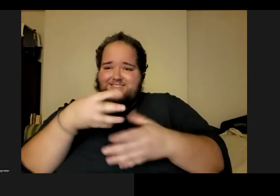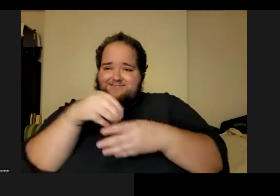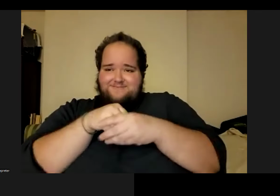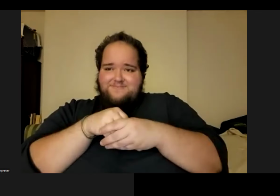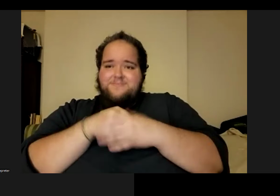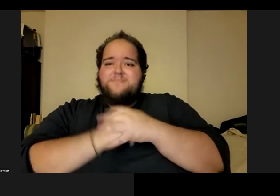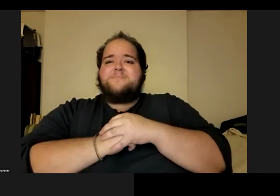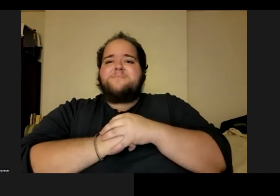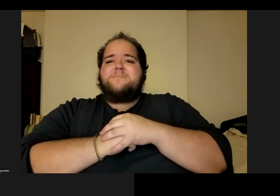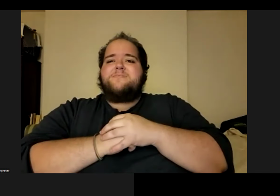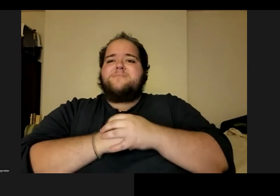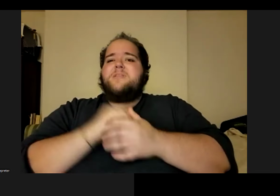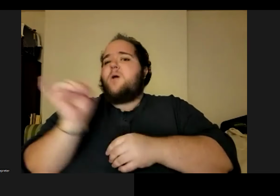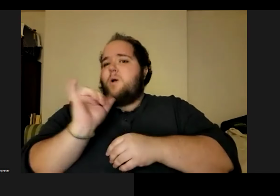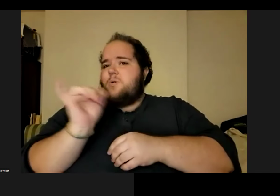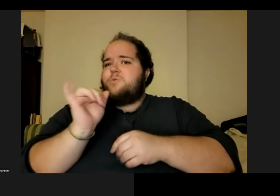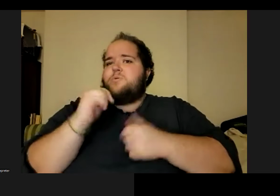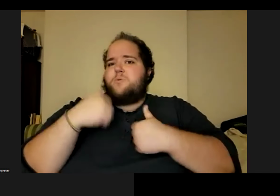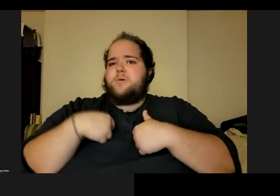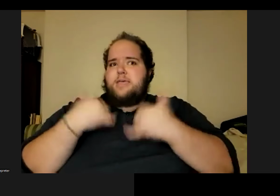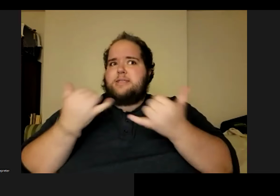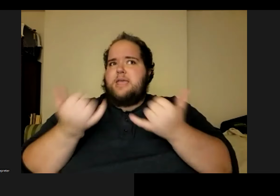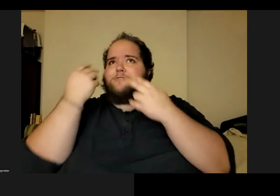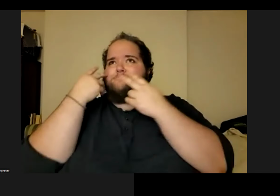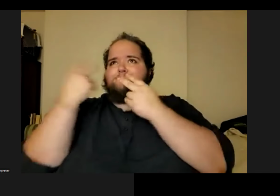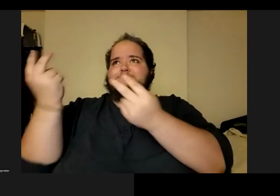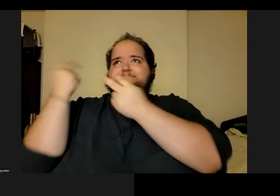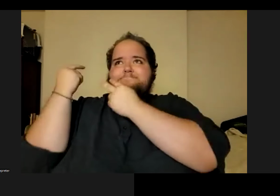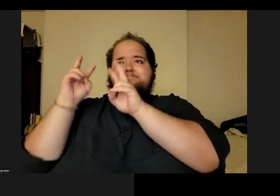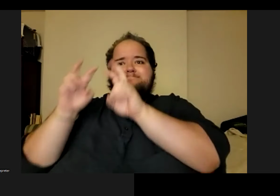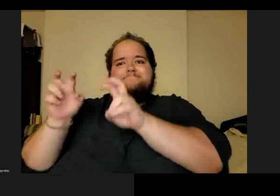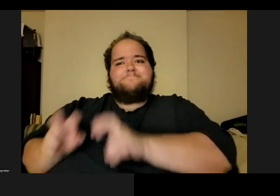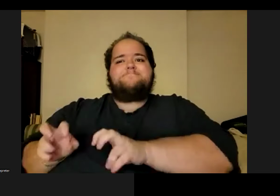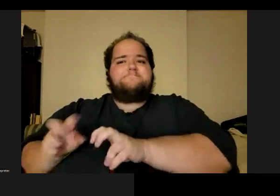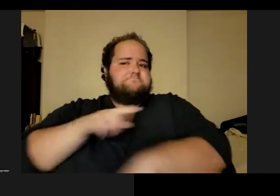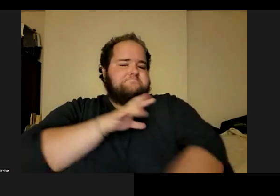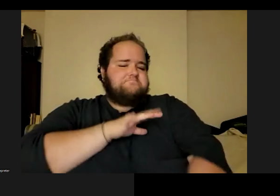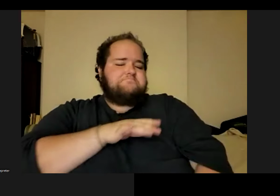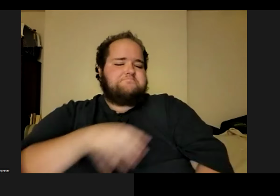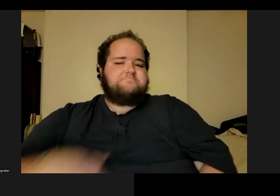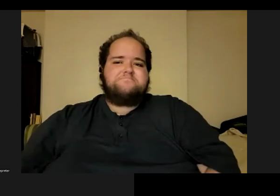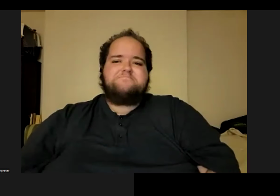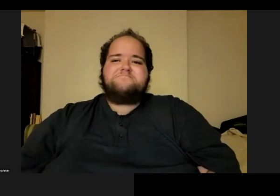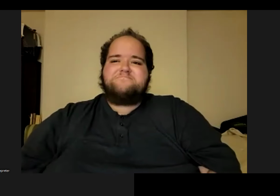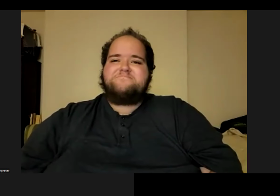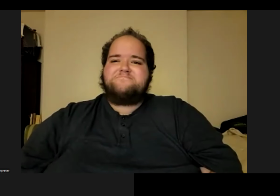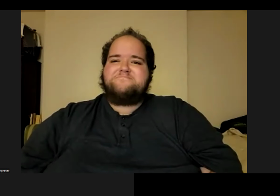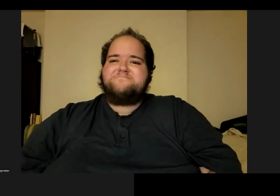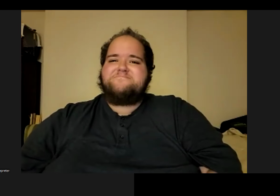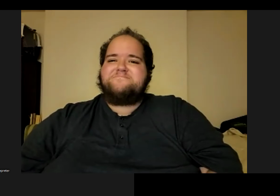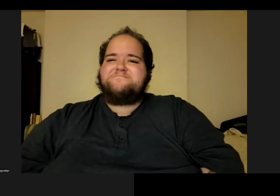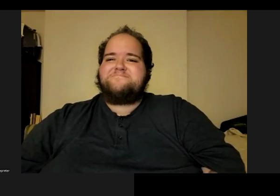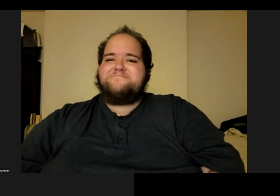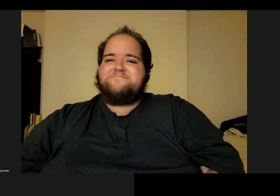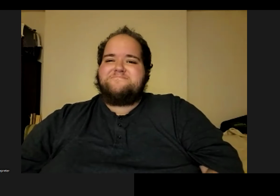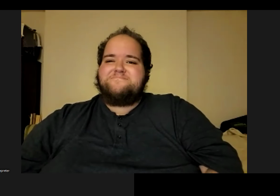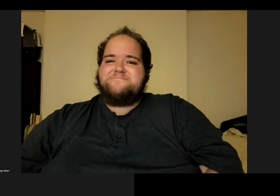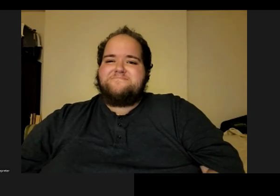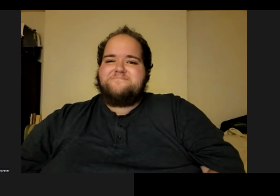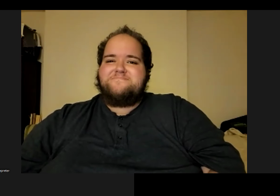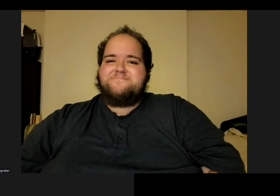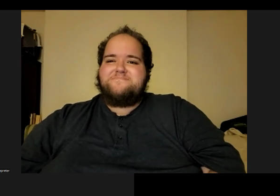I've been able to look at it retrospectively. Which has been good.